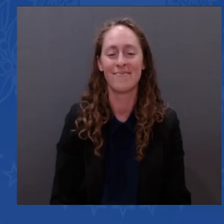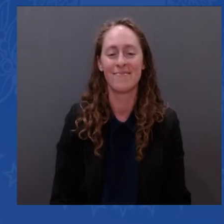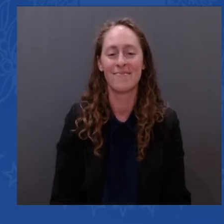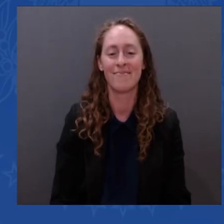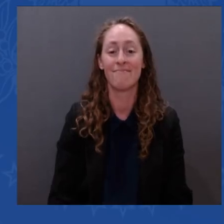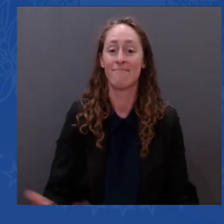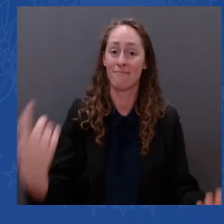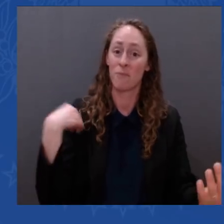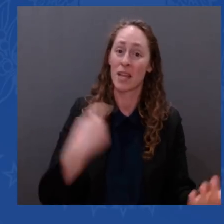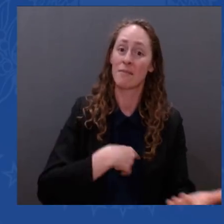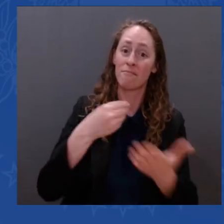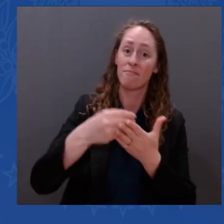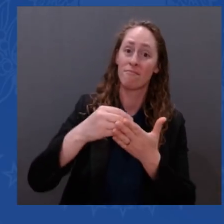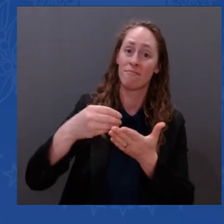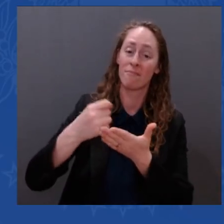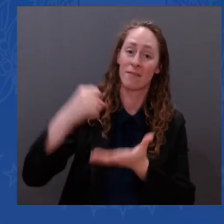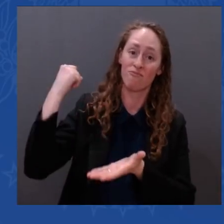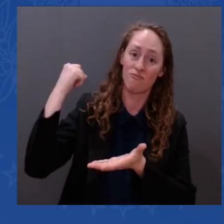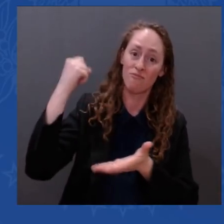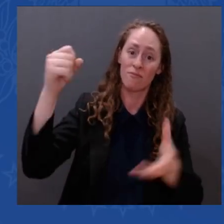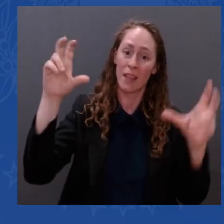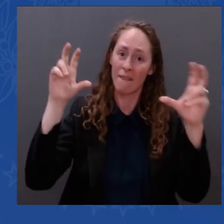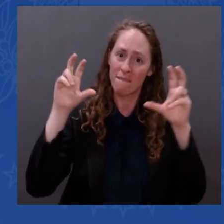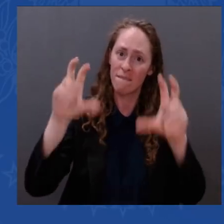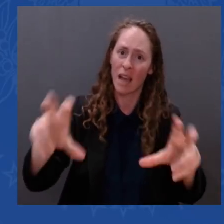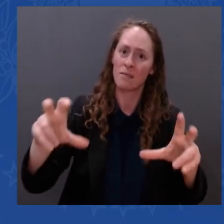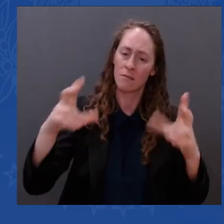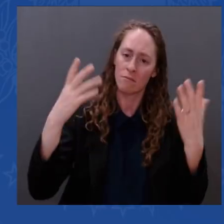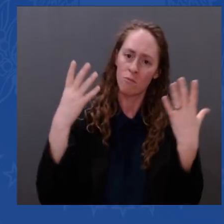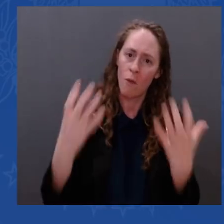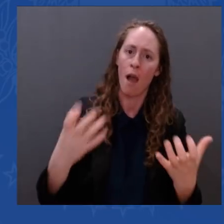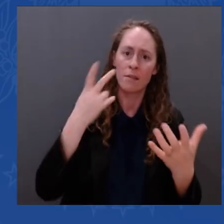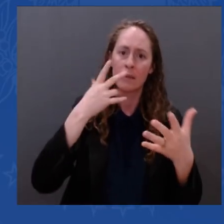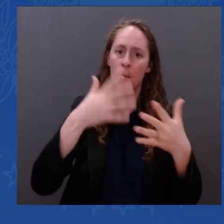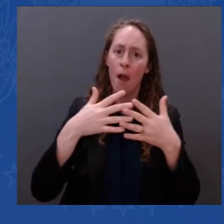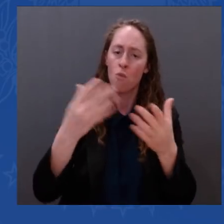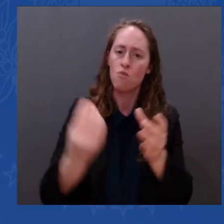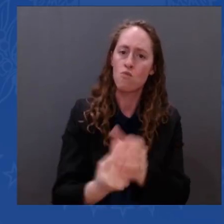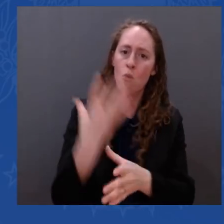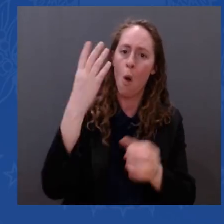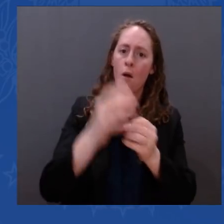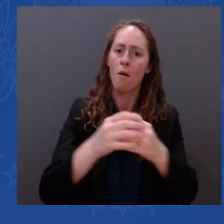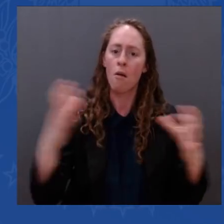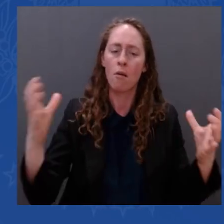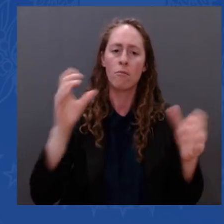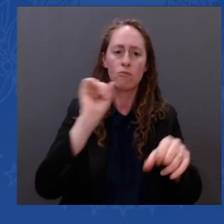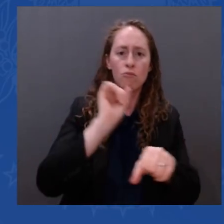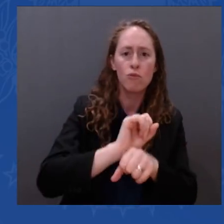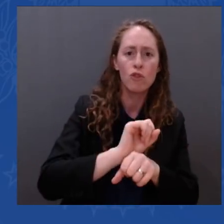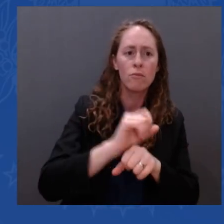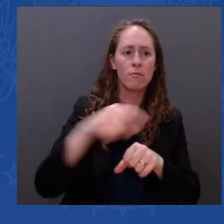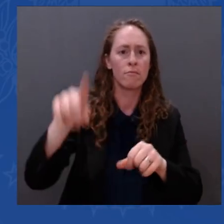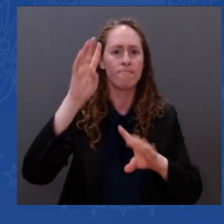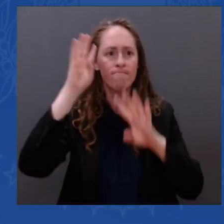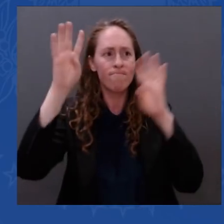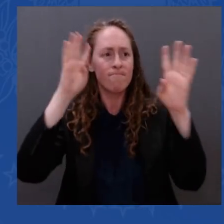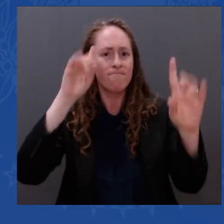with innovative products and solutions and contribute to global carbon neutrality efforts.